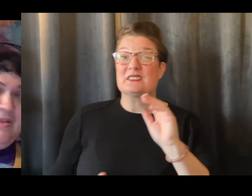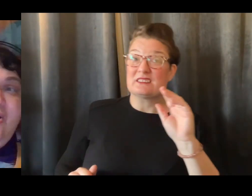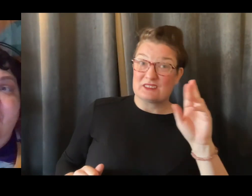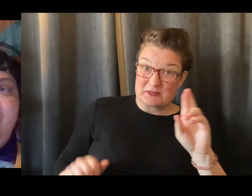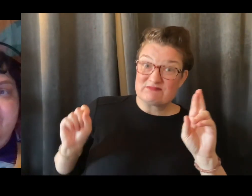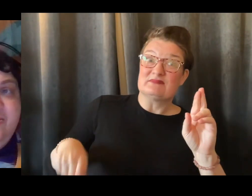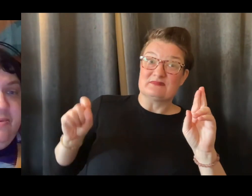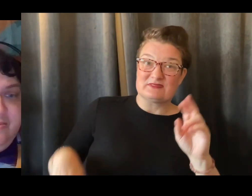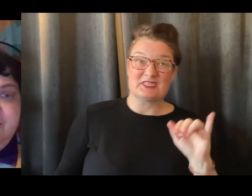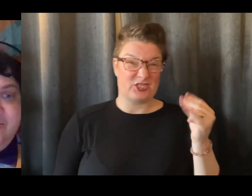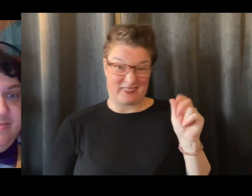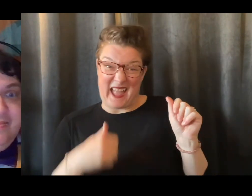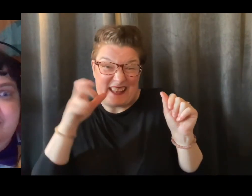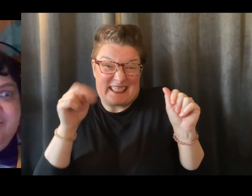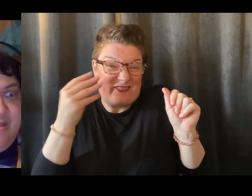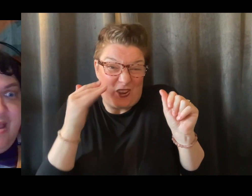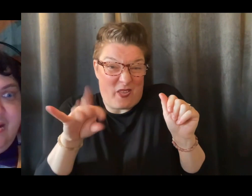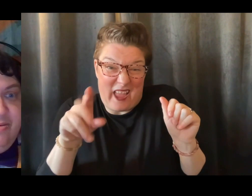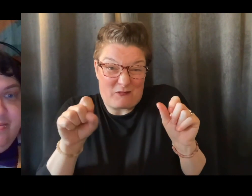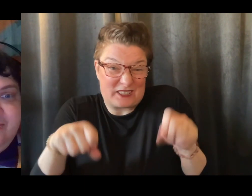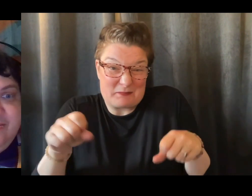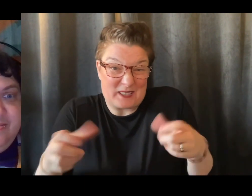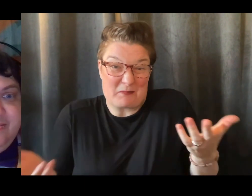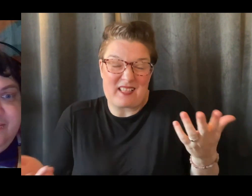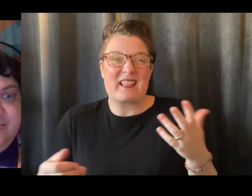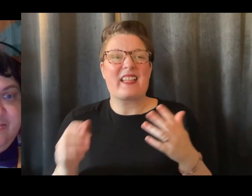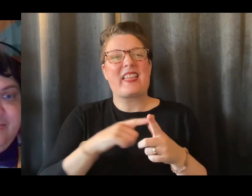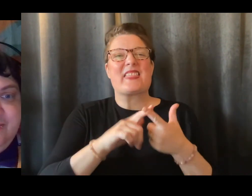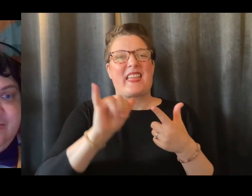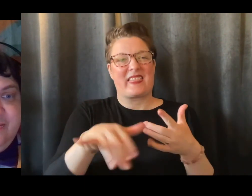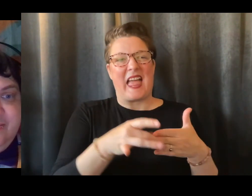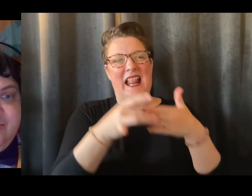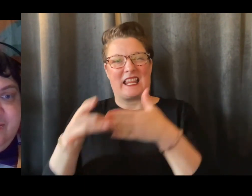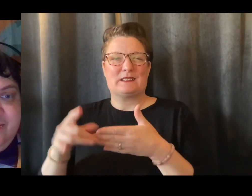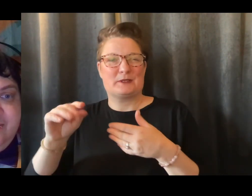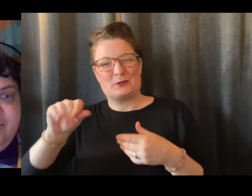And it leads me to that question that you have about how are we bringing in the